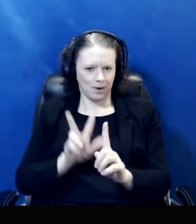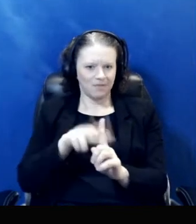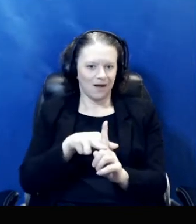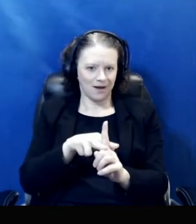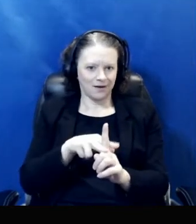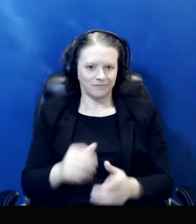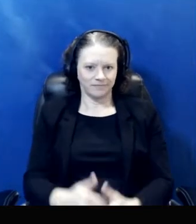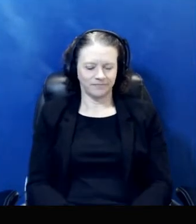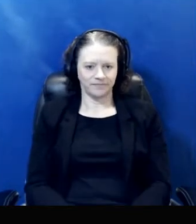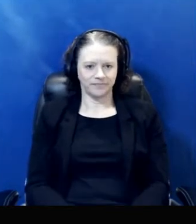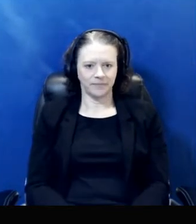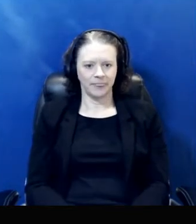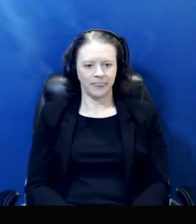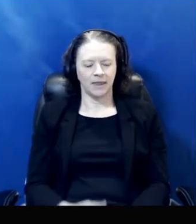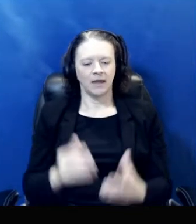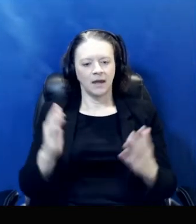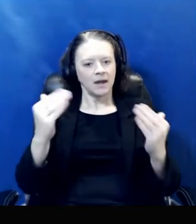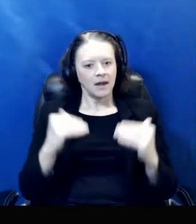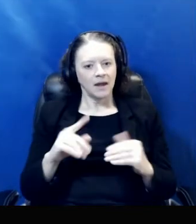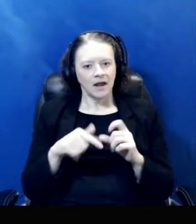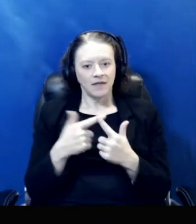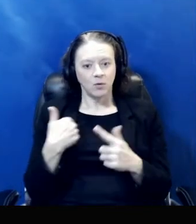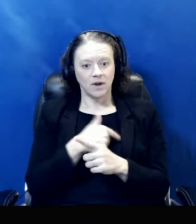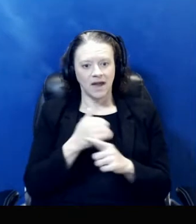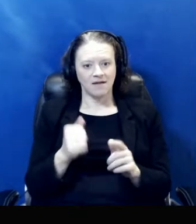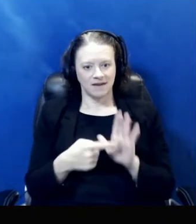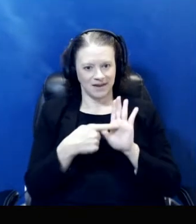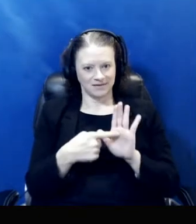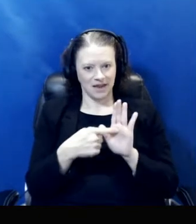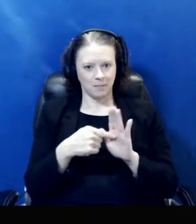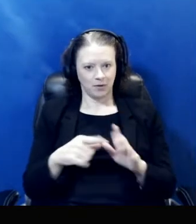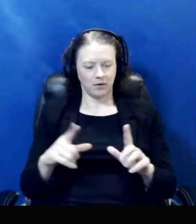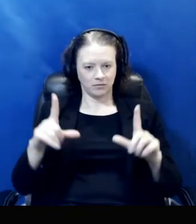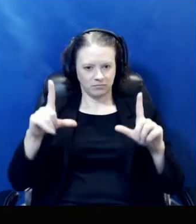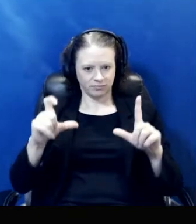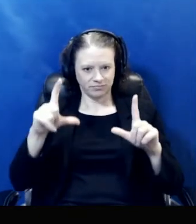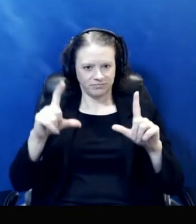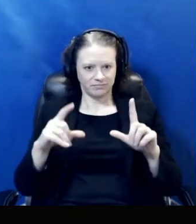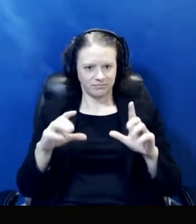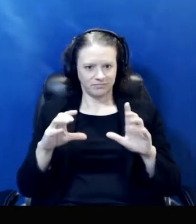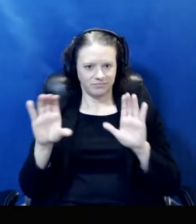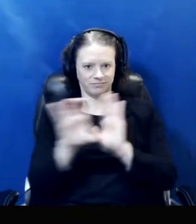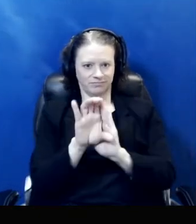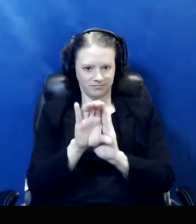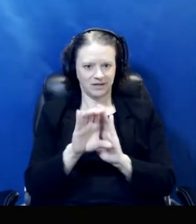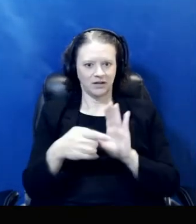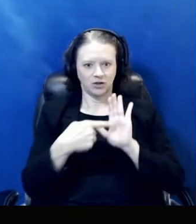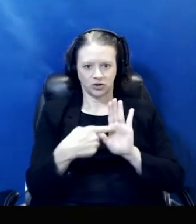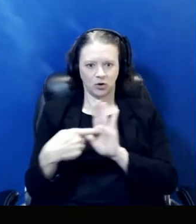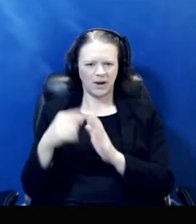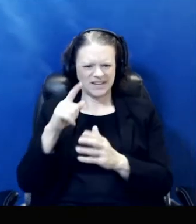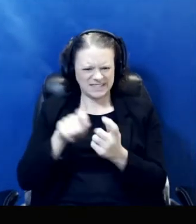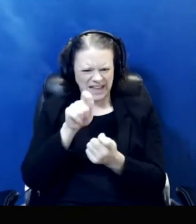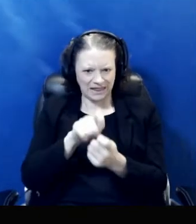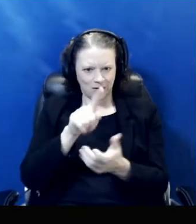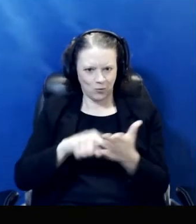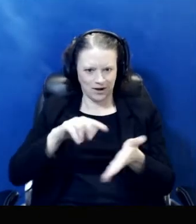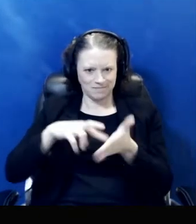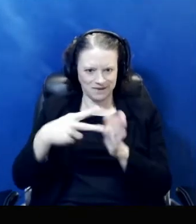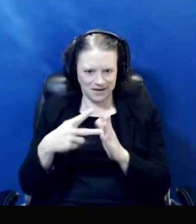And then there are example captures from games to further clarify exactly what is being referred to in the key area